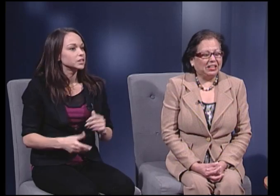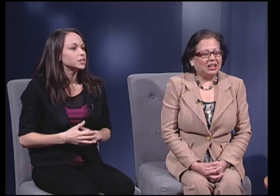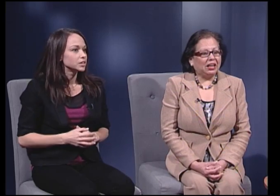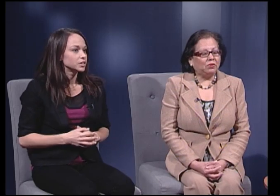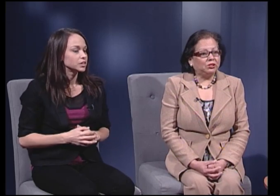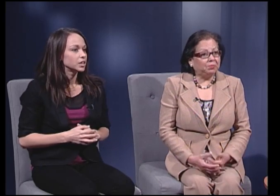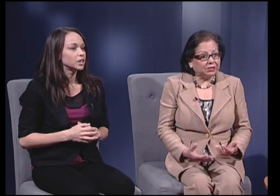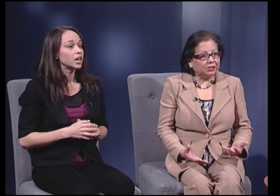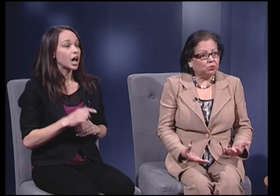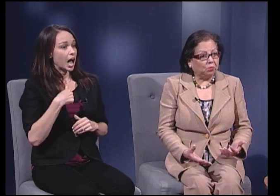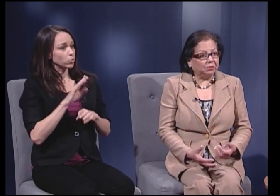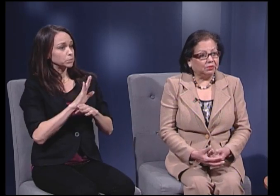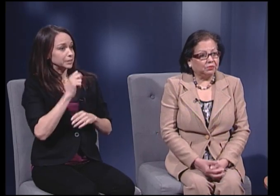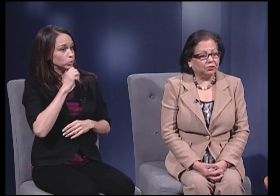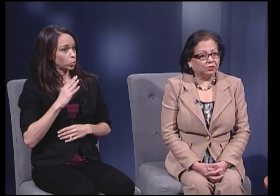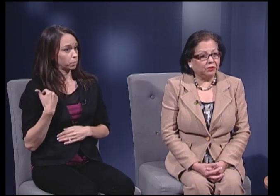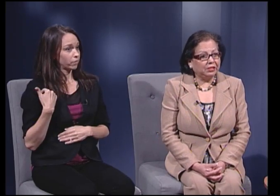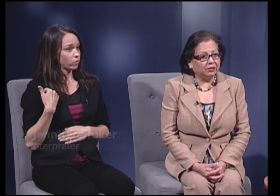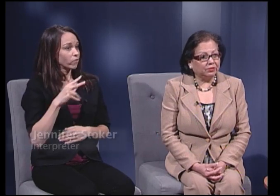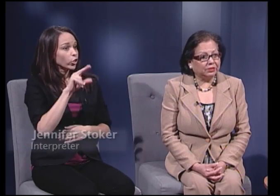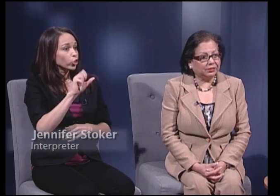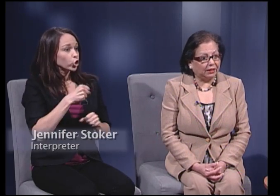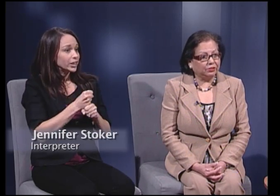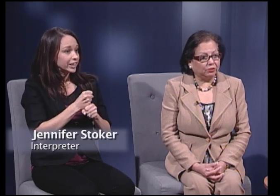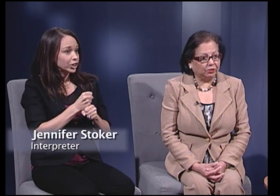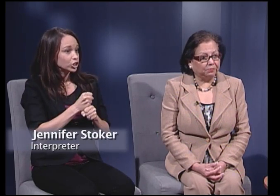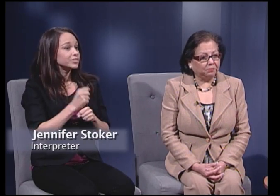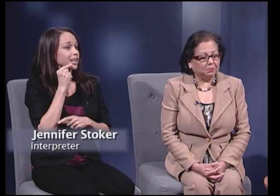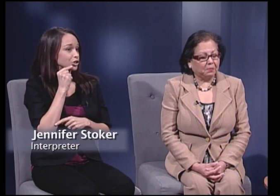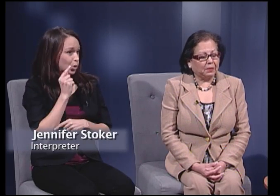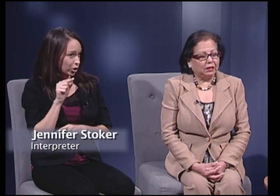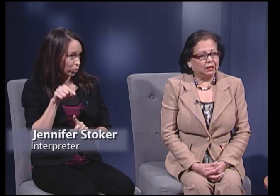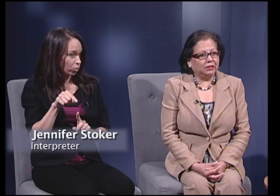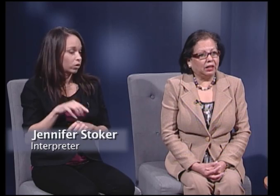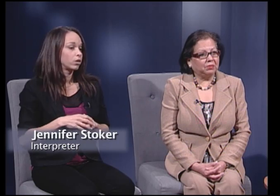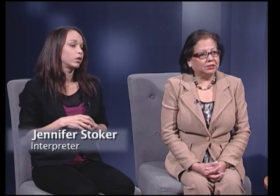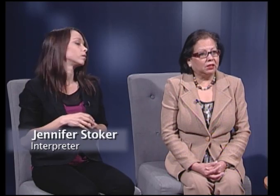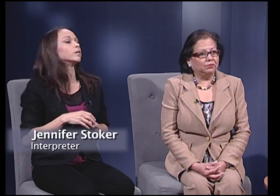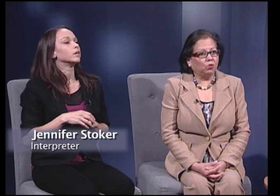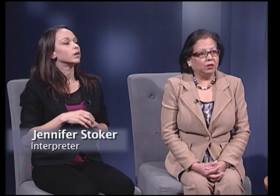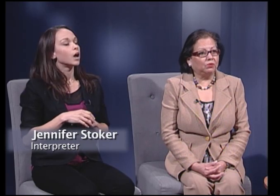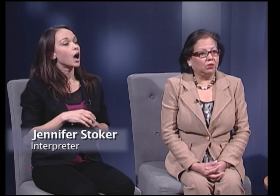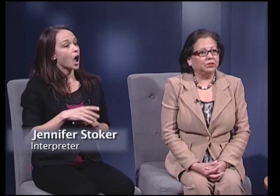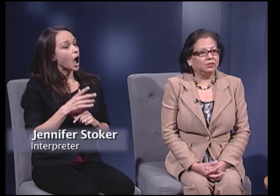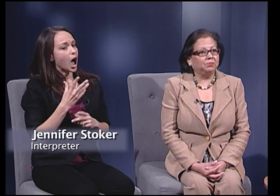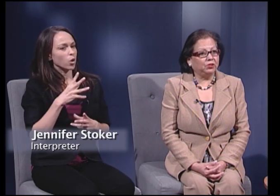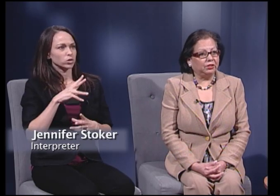I was a businesswoman for 30 years in San Antonio and got myself quite involved in the community.